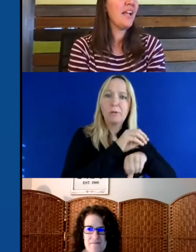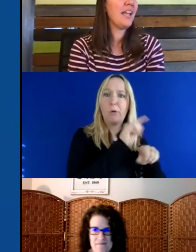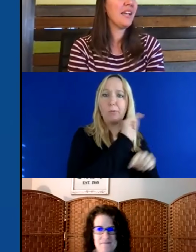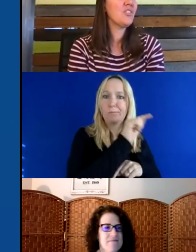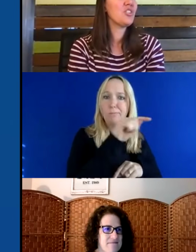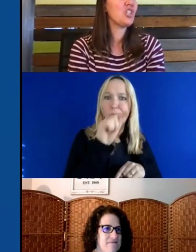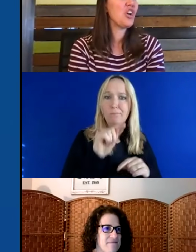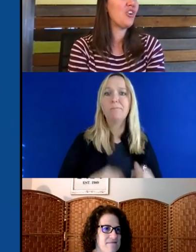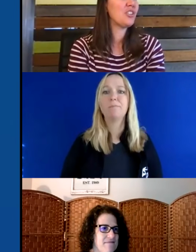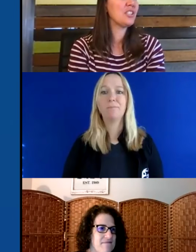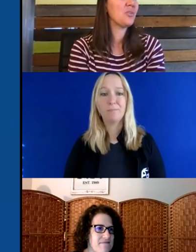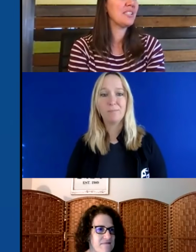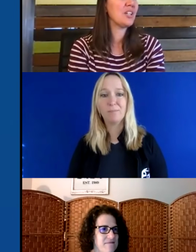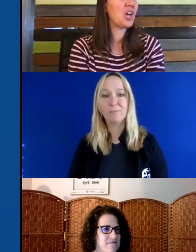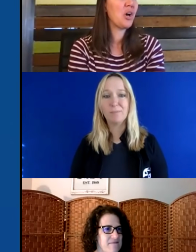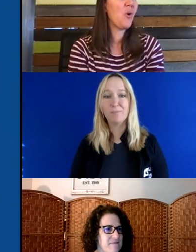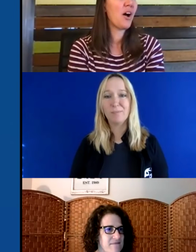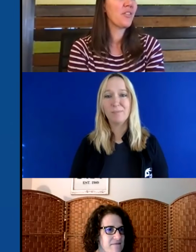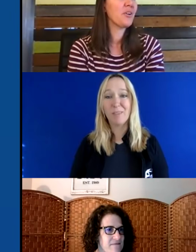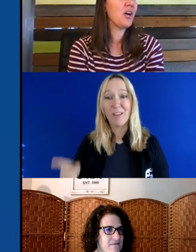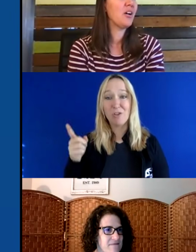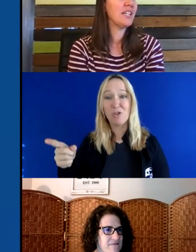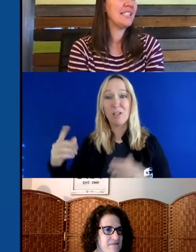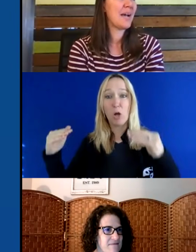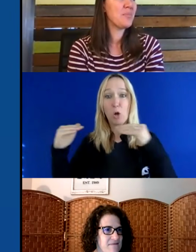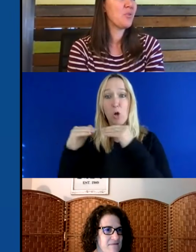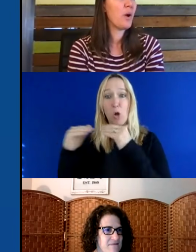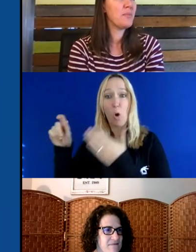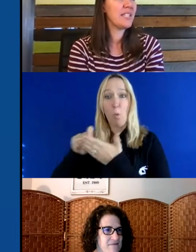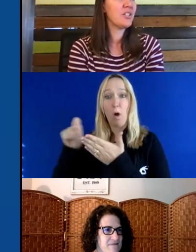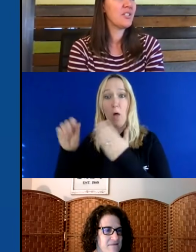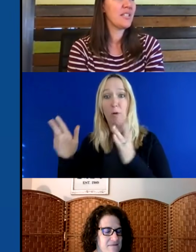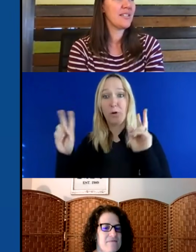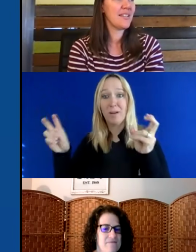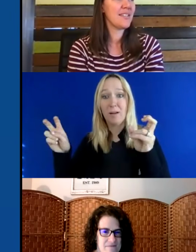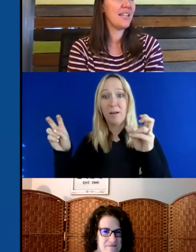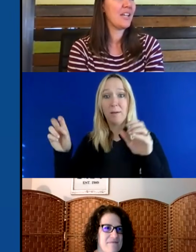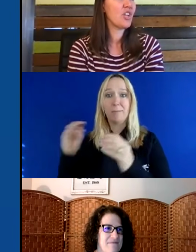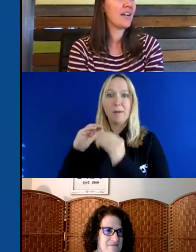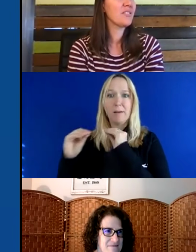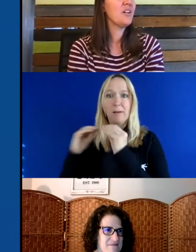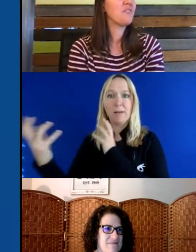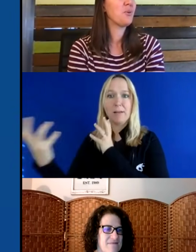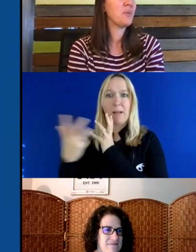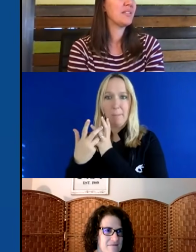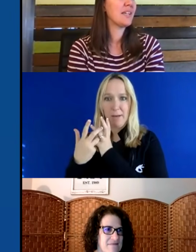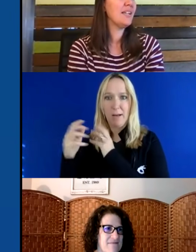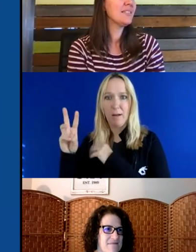And she also is the co-author of Adapting Web Standards: CSS and Ajax for Big Sites.